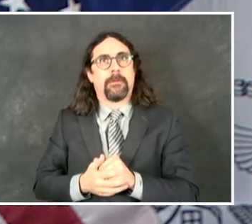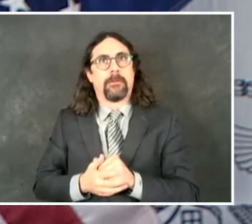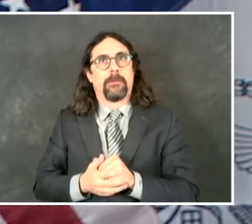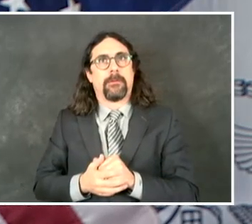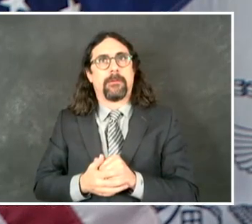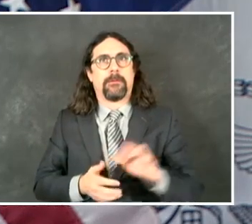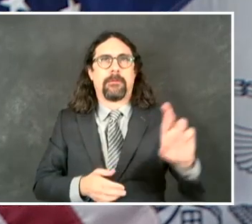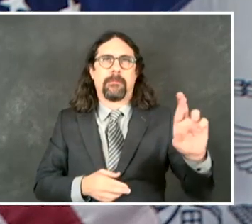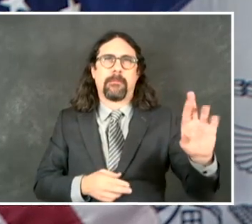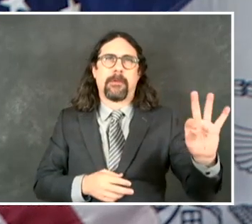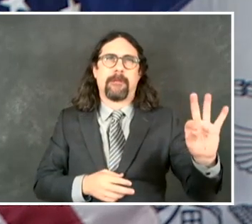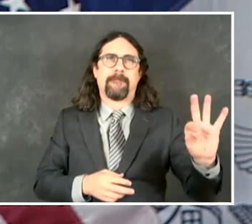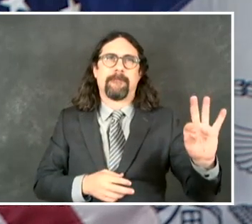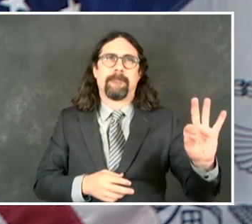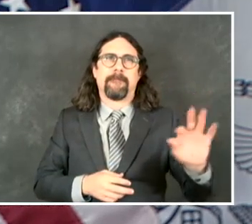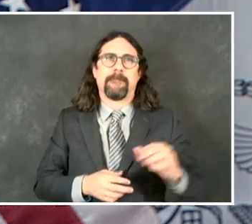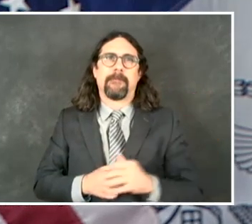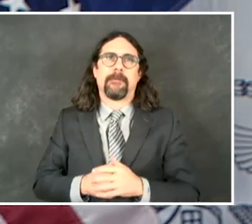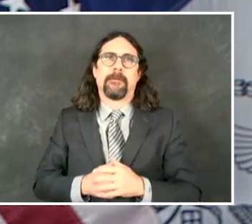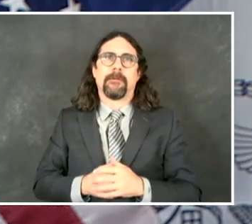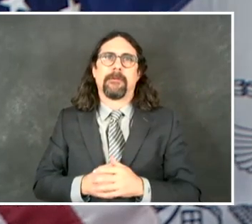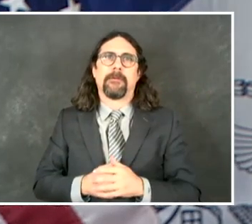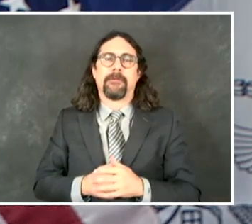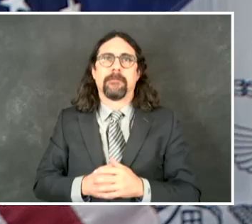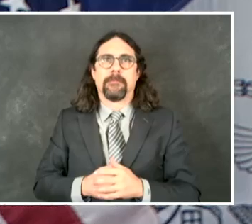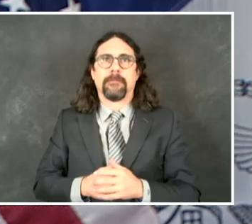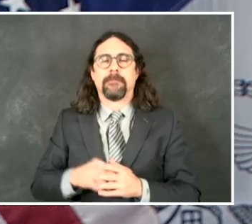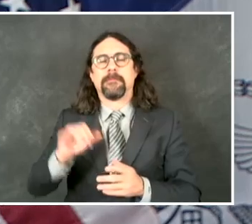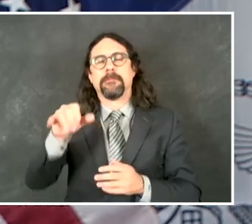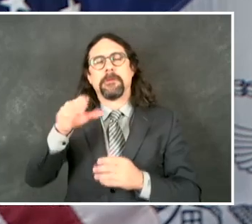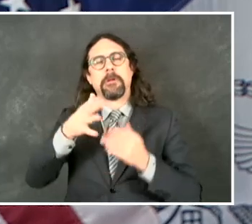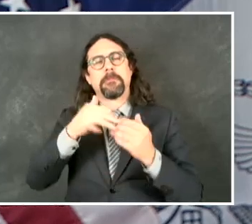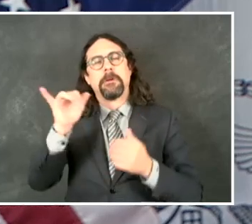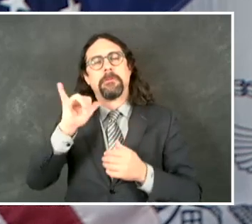TINOH TET SRTEE MORE WITH A